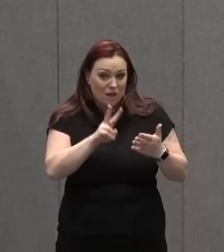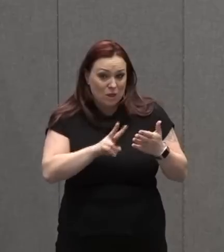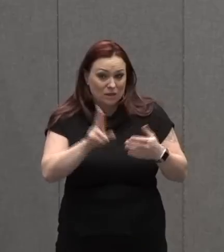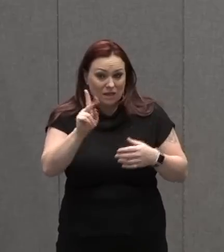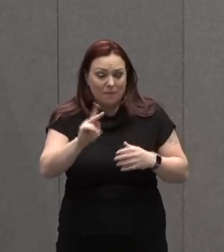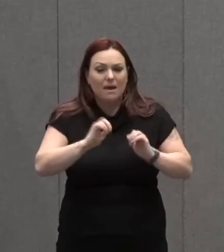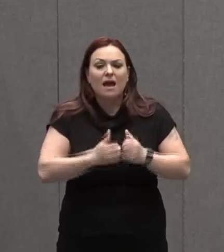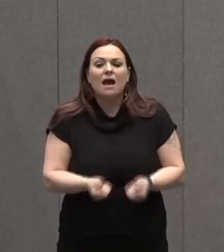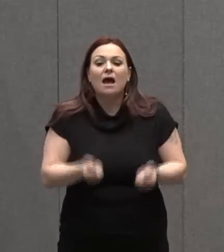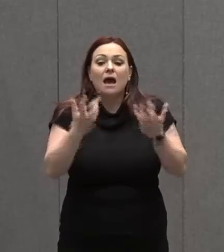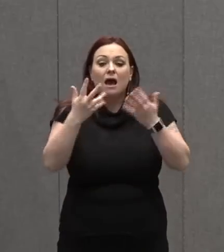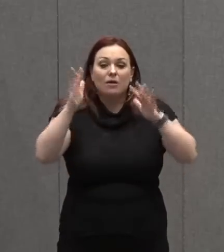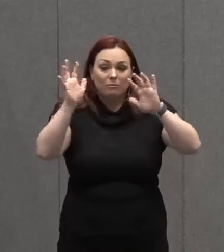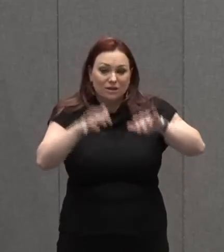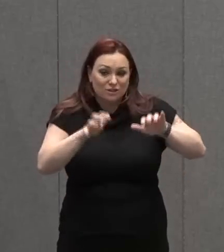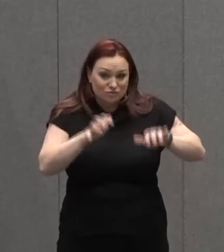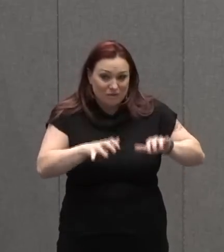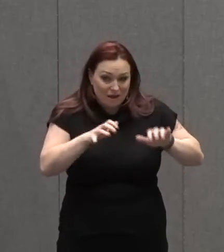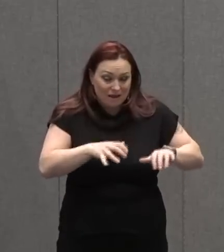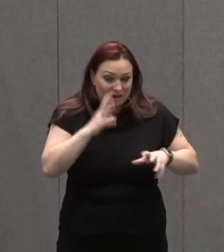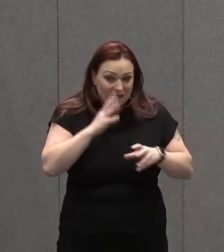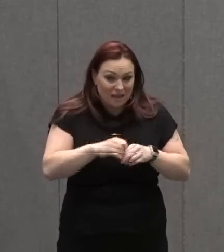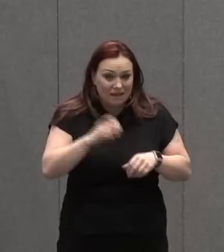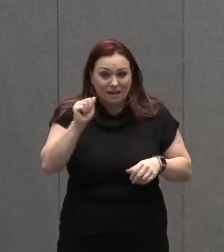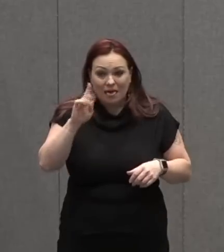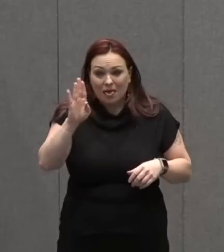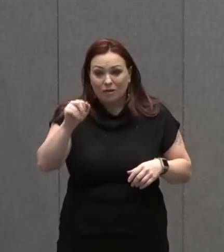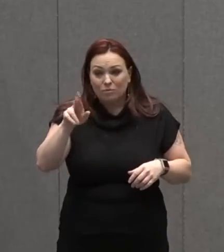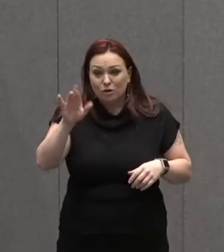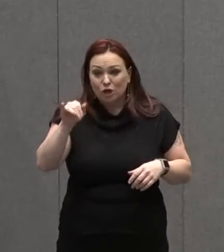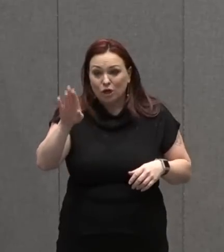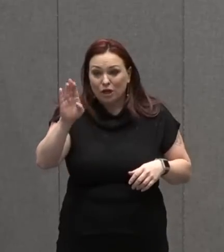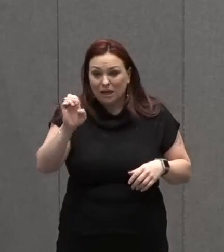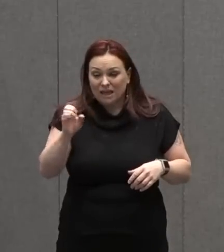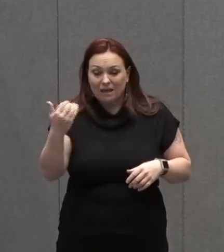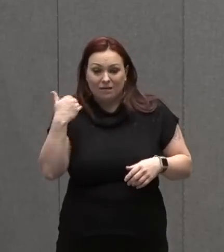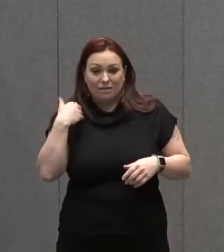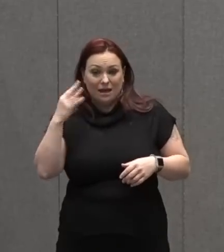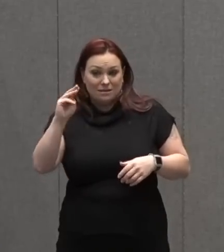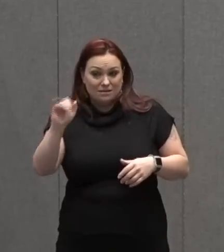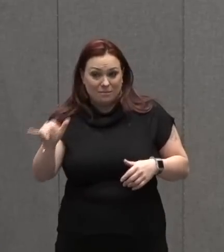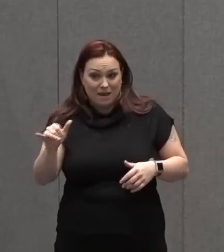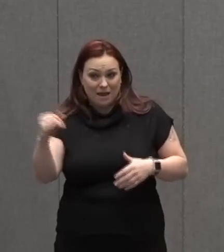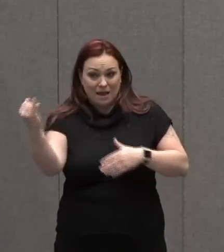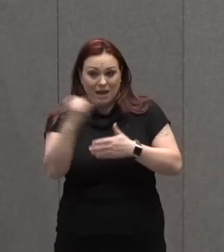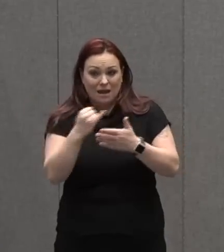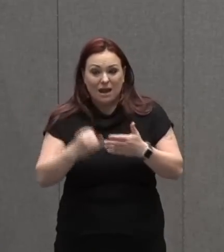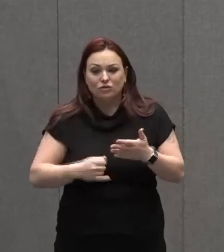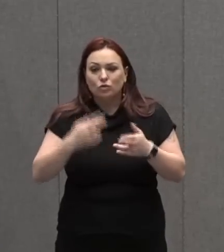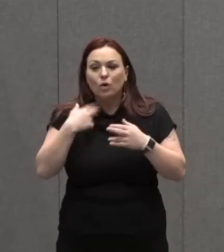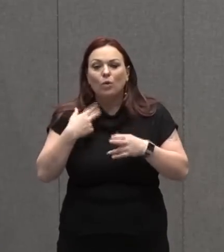we got in Albuquerque last May and I drew a bar graph.